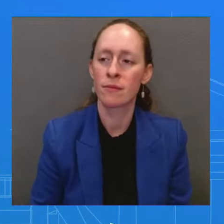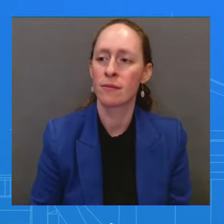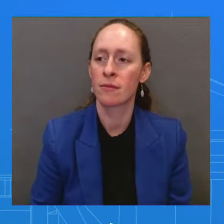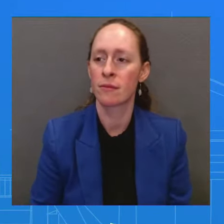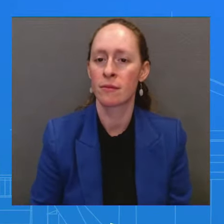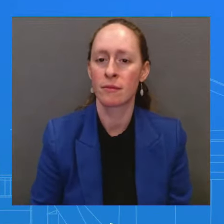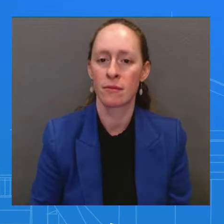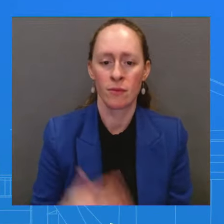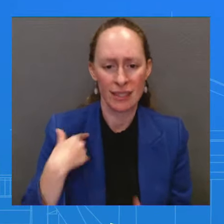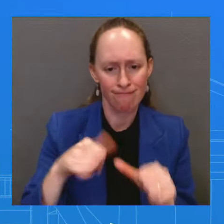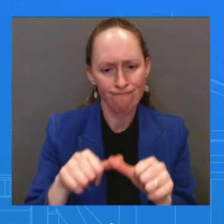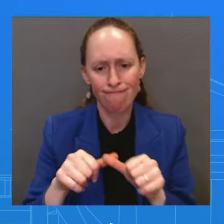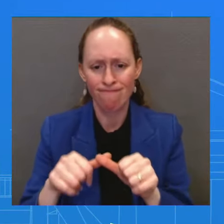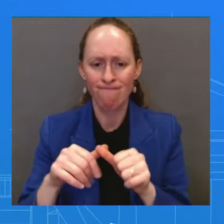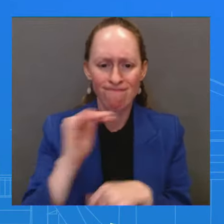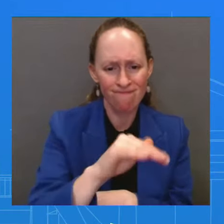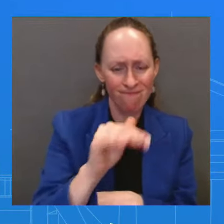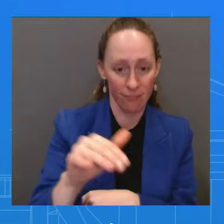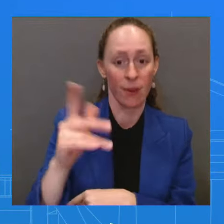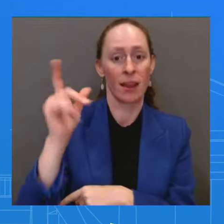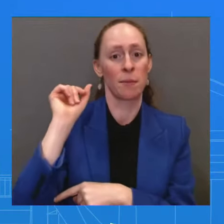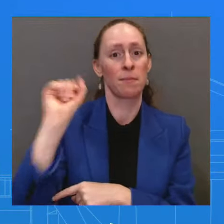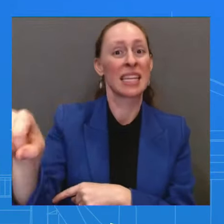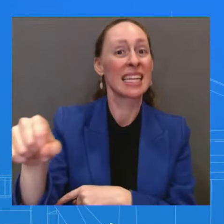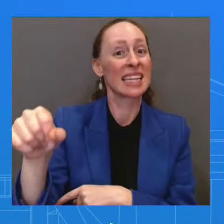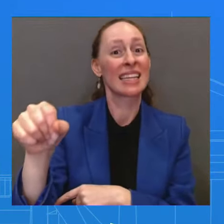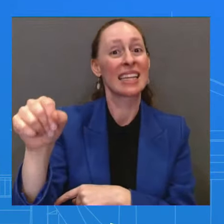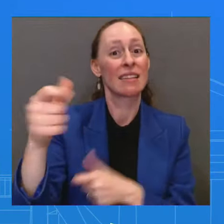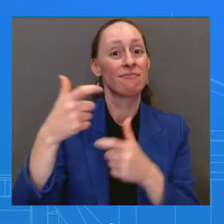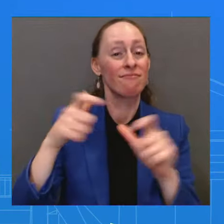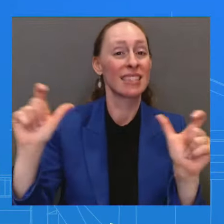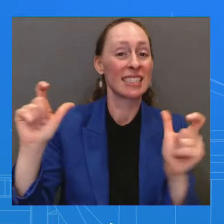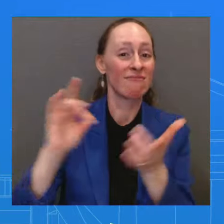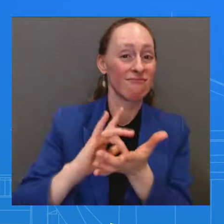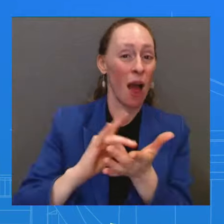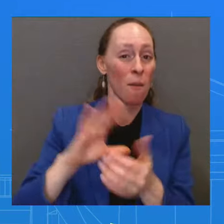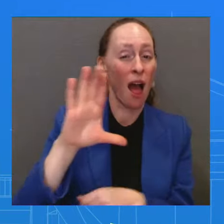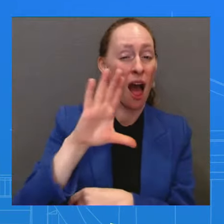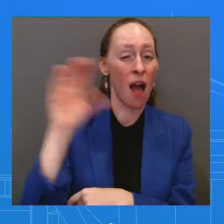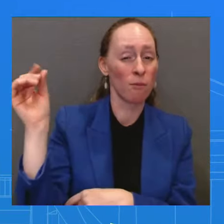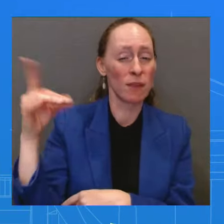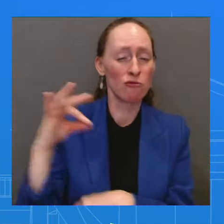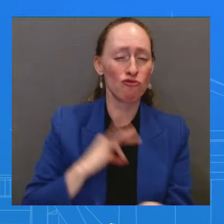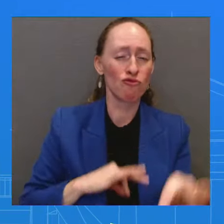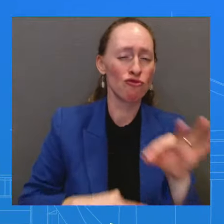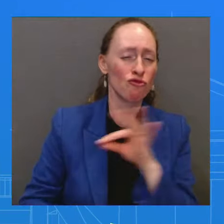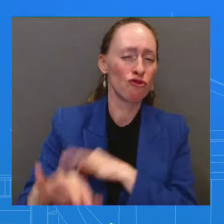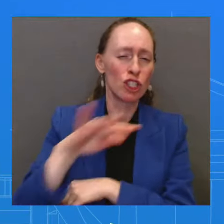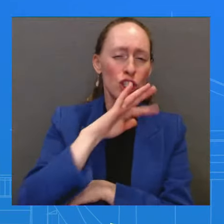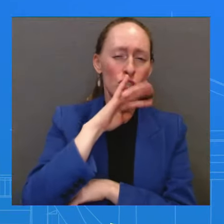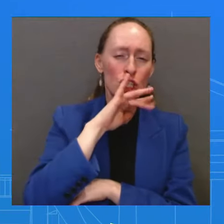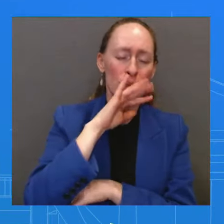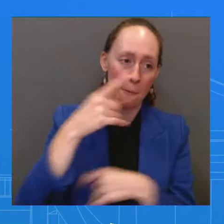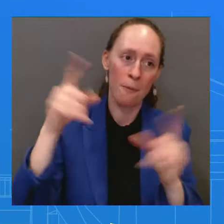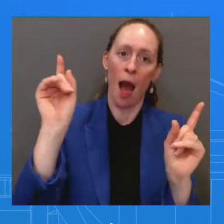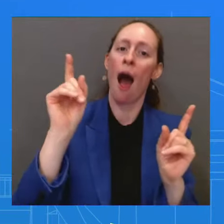for the American people. That's what the President cares about. That's what he wants to see: What can we continue to do to help Americans